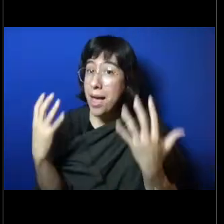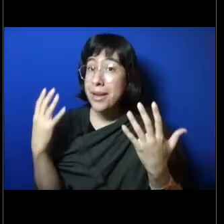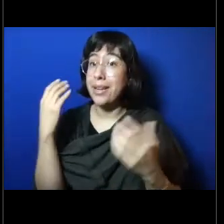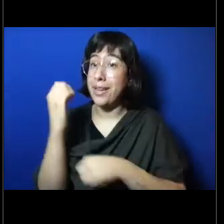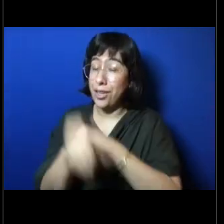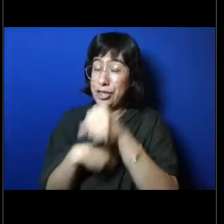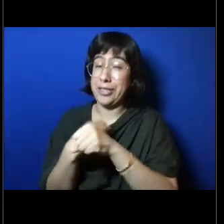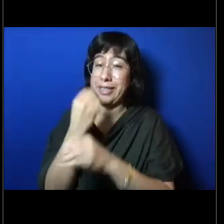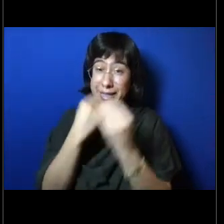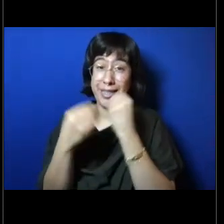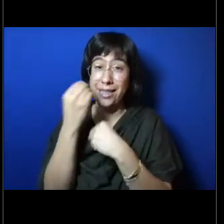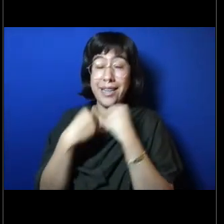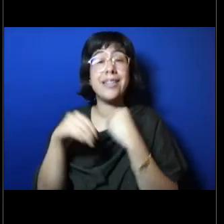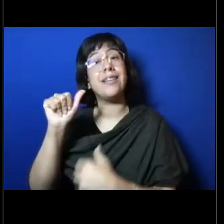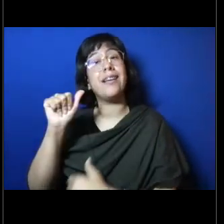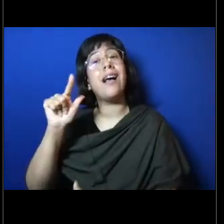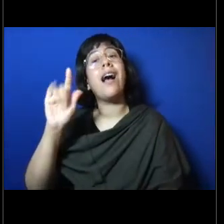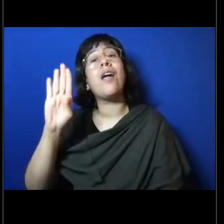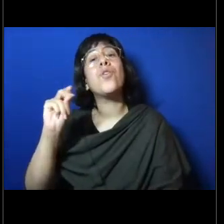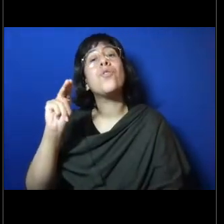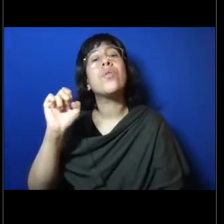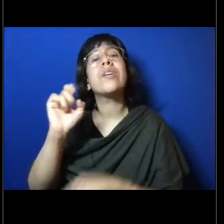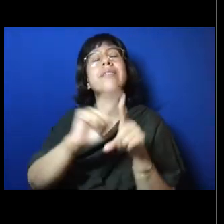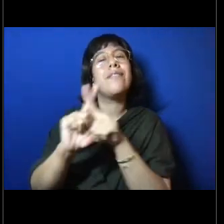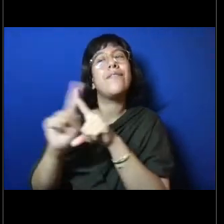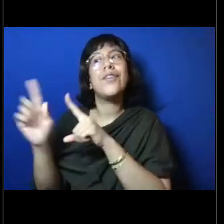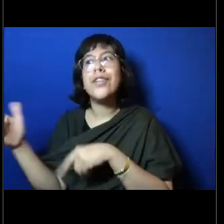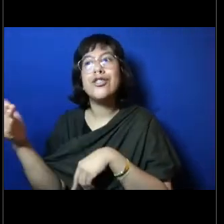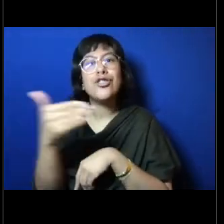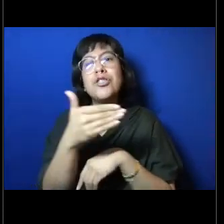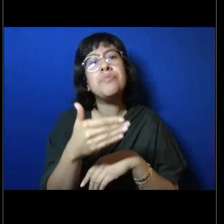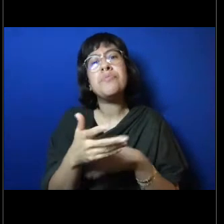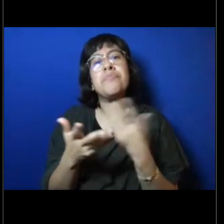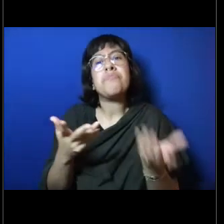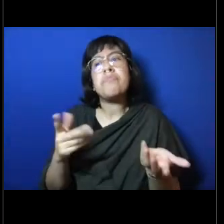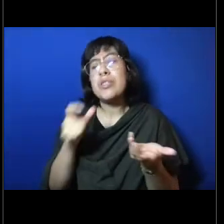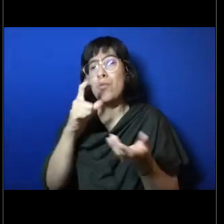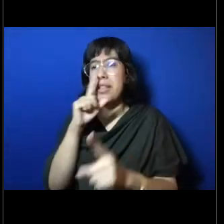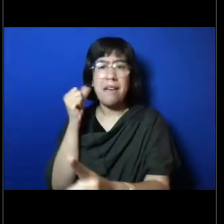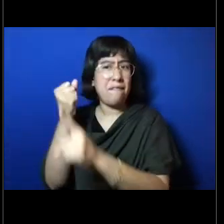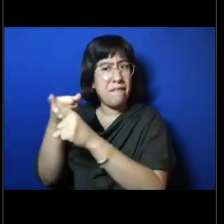living off of abalone and other marine creatures without really hurting the populations that they were exploiting.